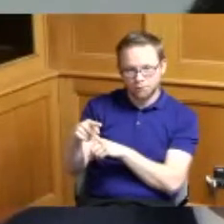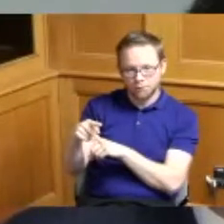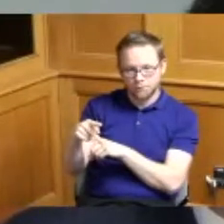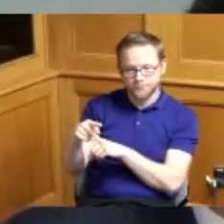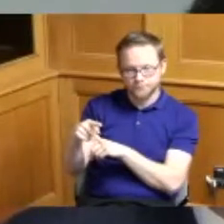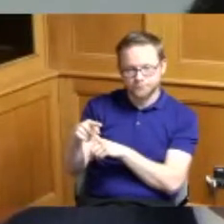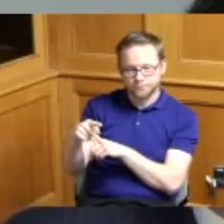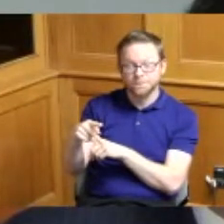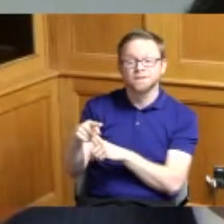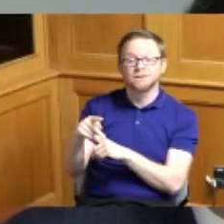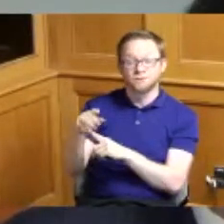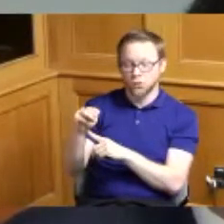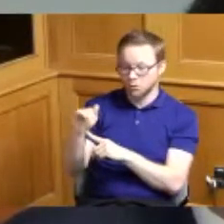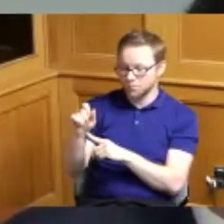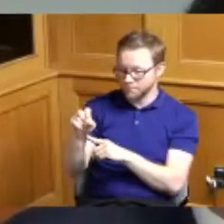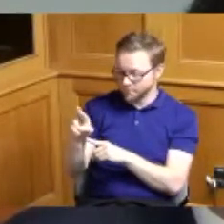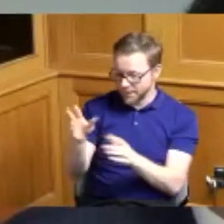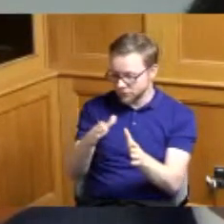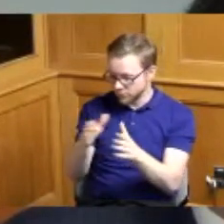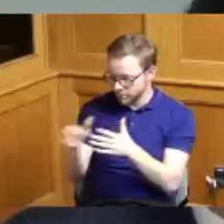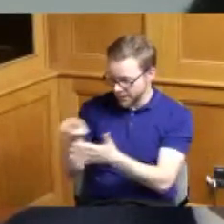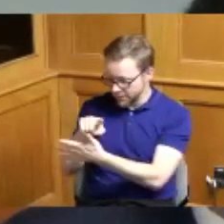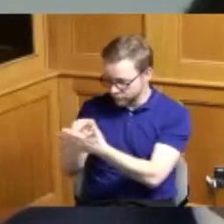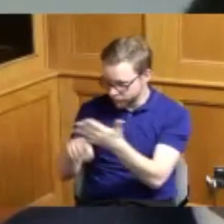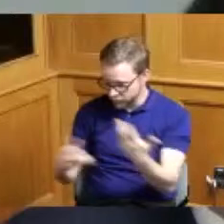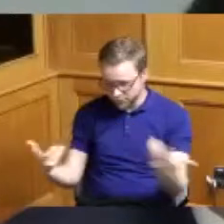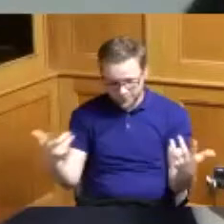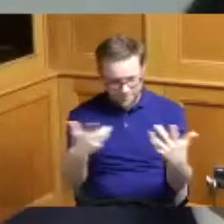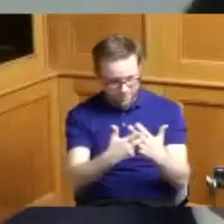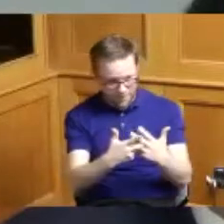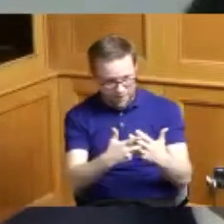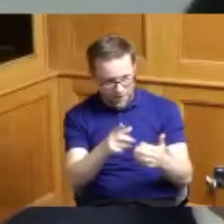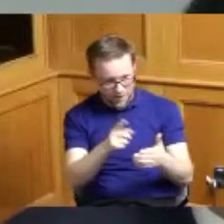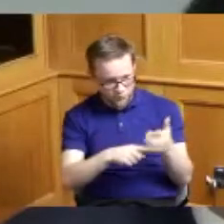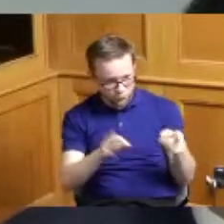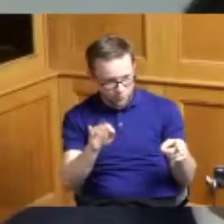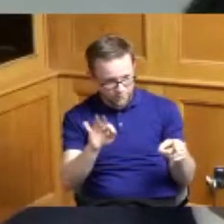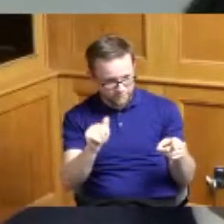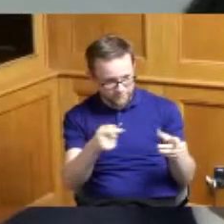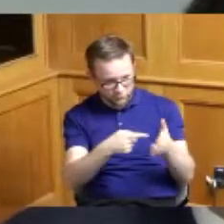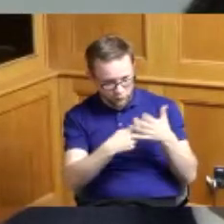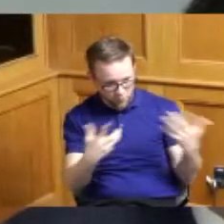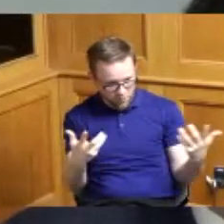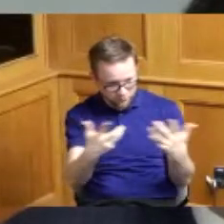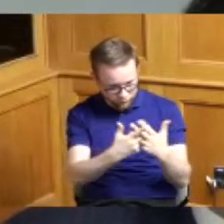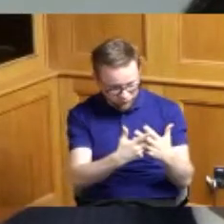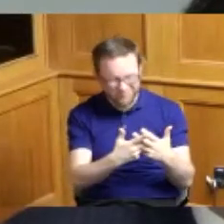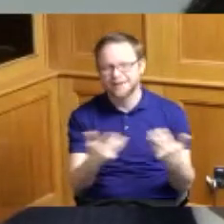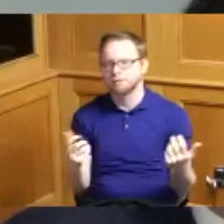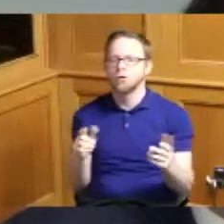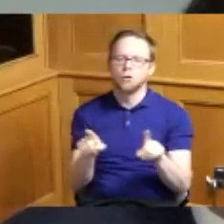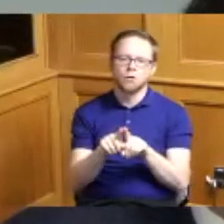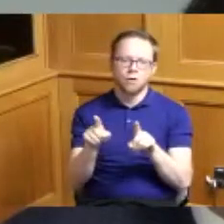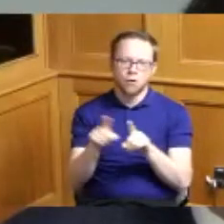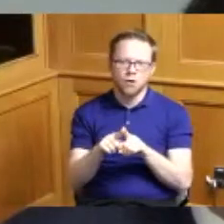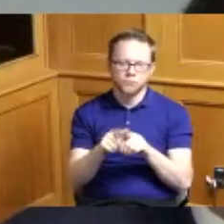the the master plan and within our and within our financial model as well so um all all in if you